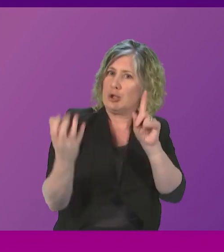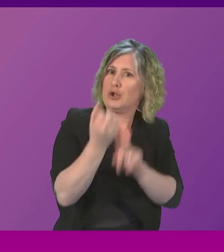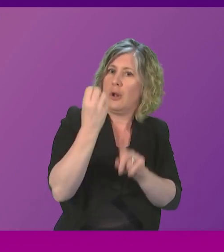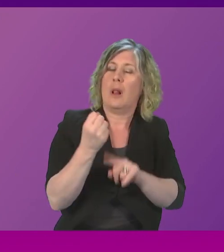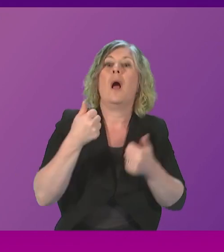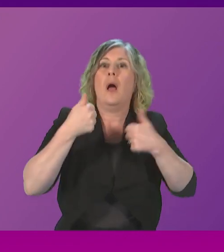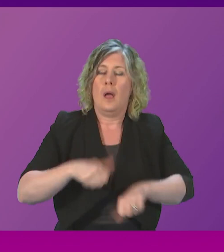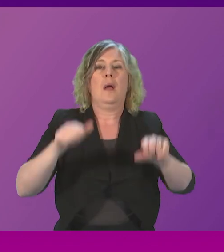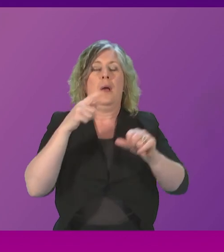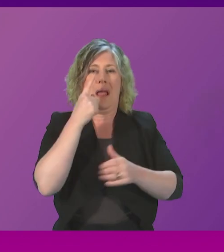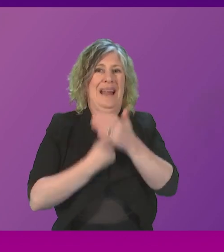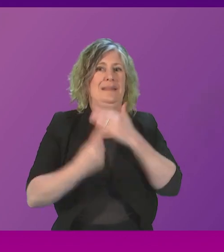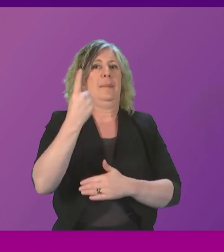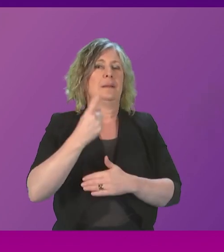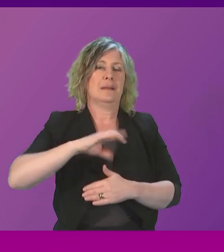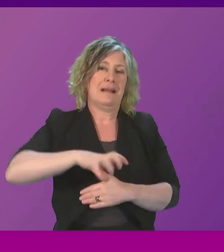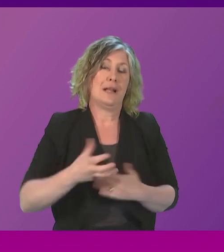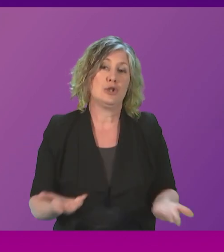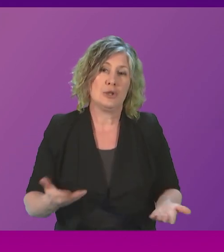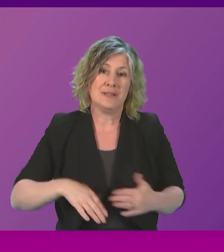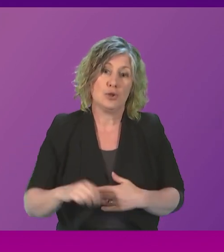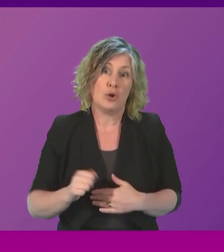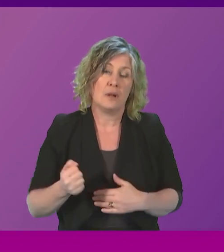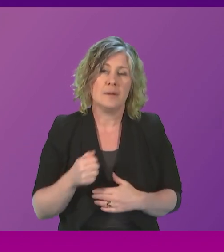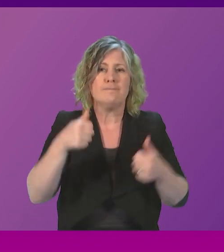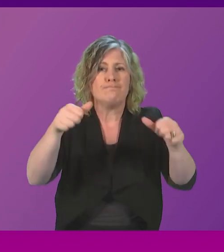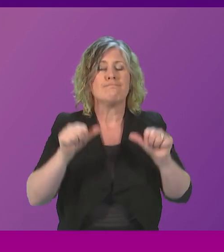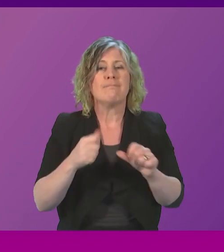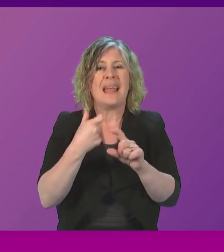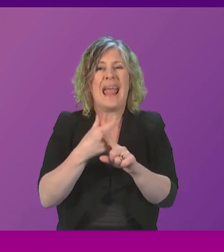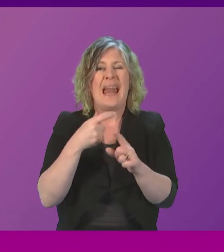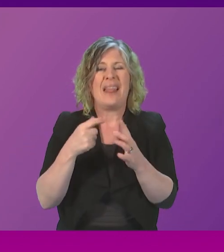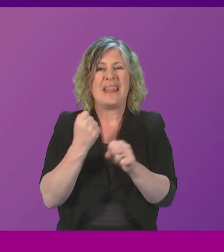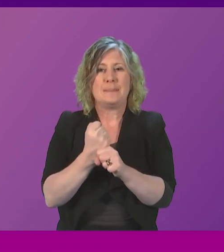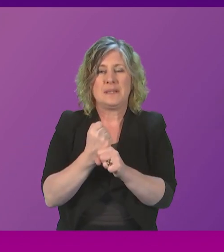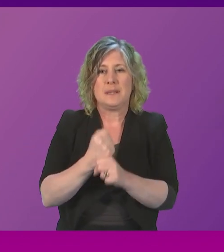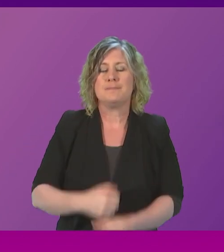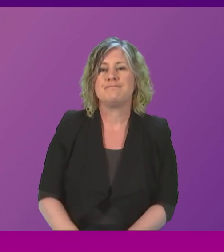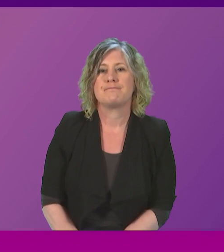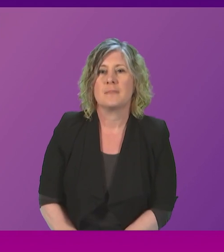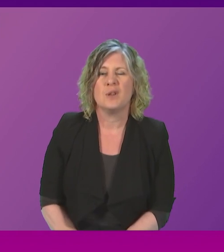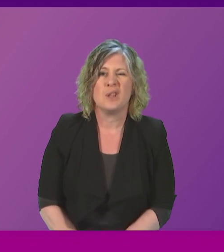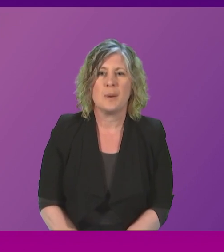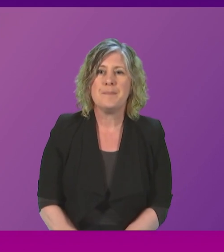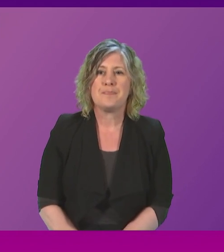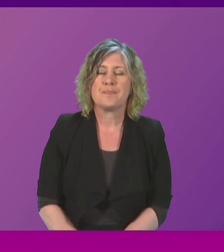of a normal independent nation.